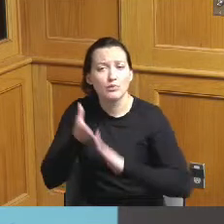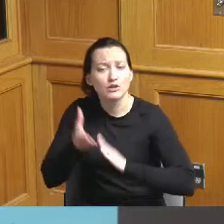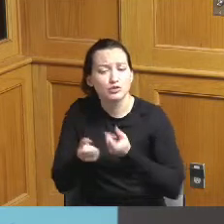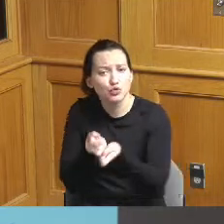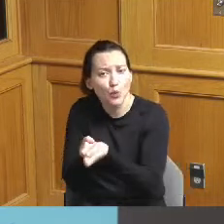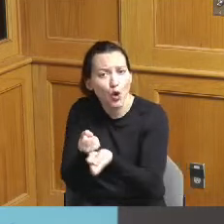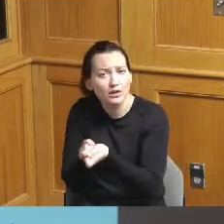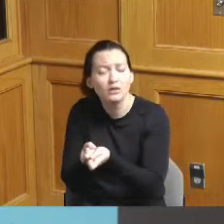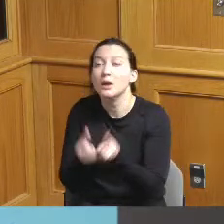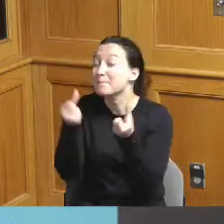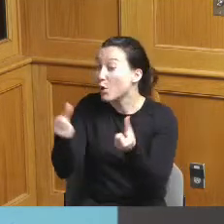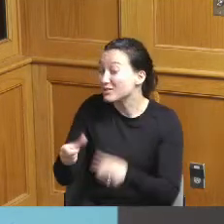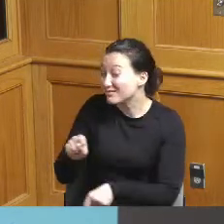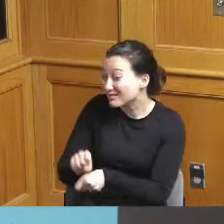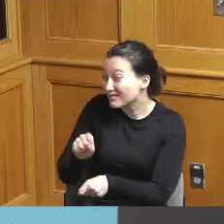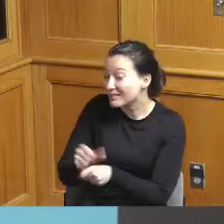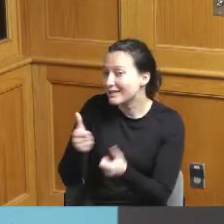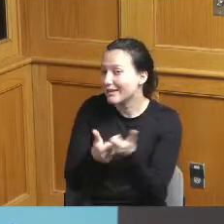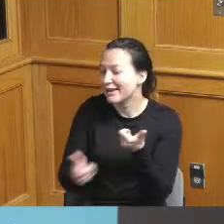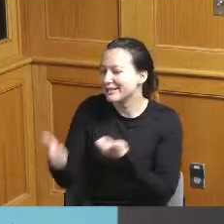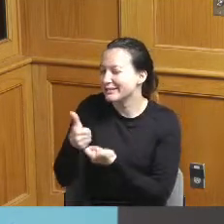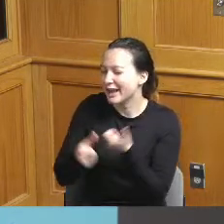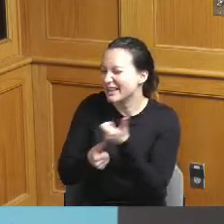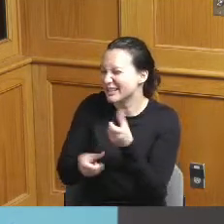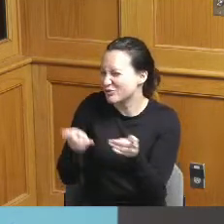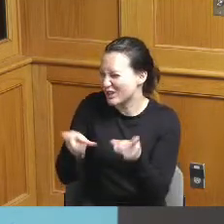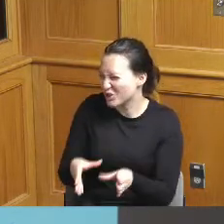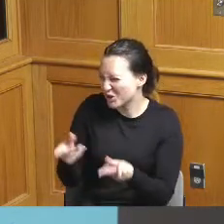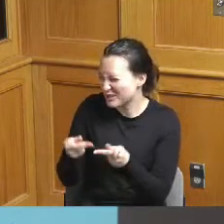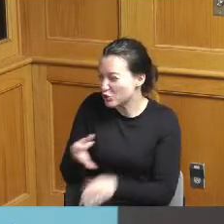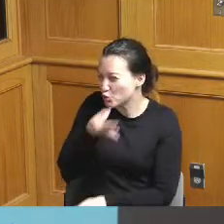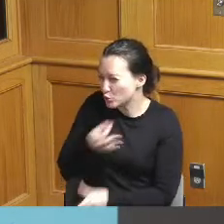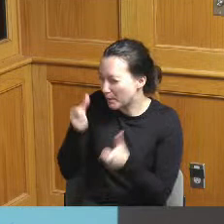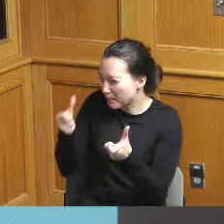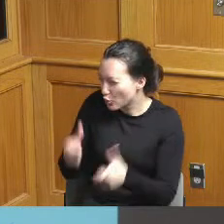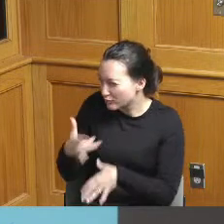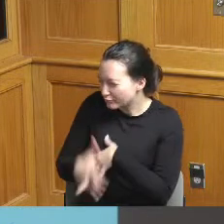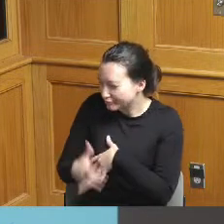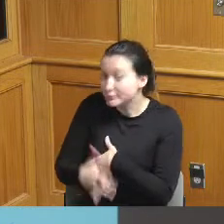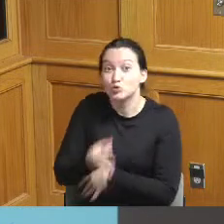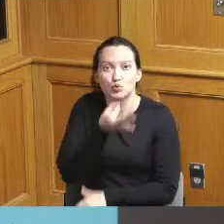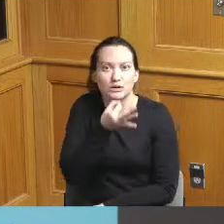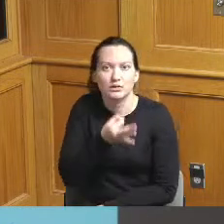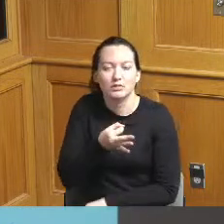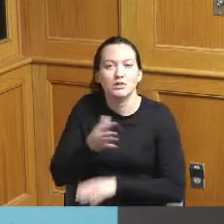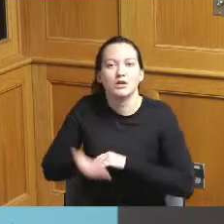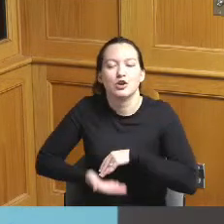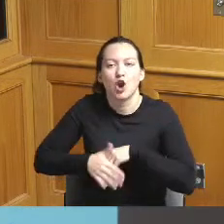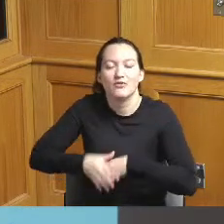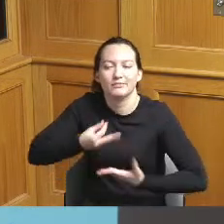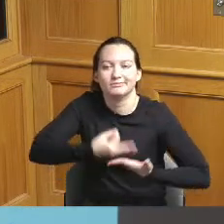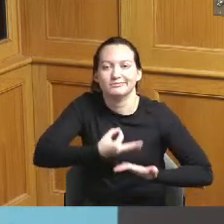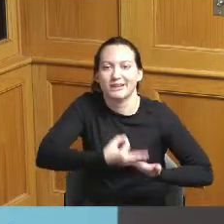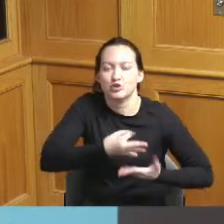posting a position Assistant Director position soon there to cover our fiscal Department as well